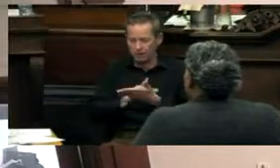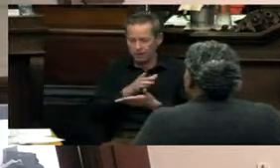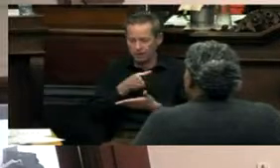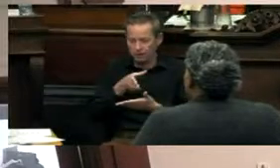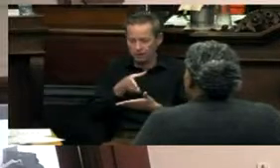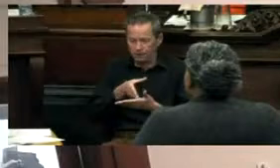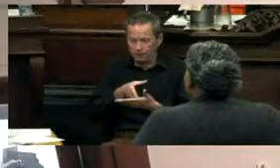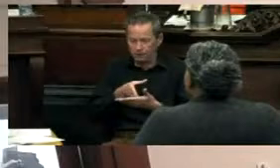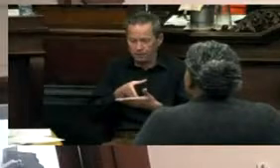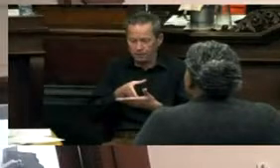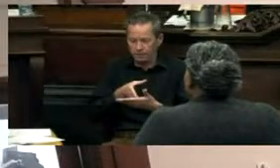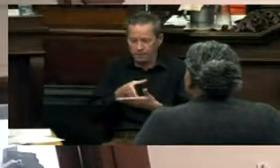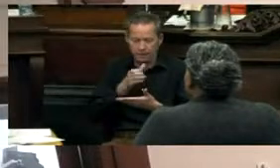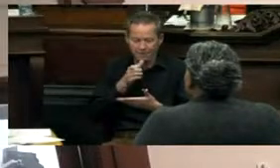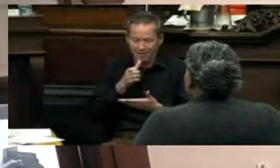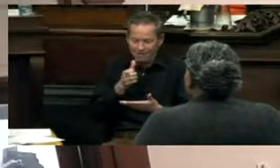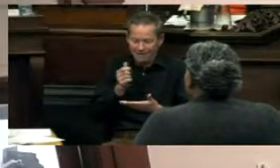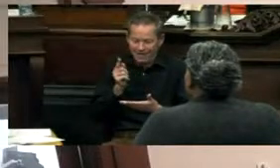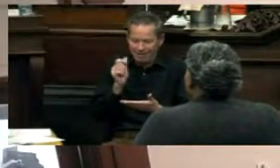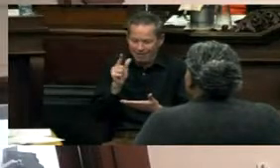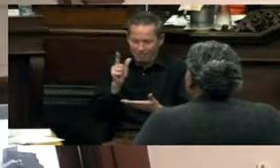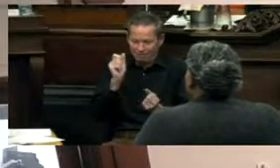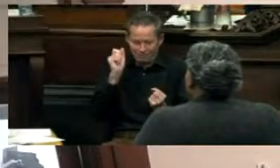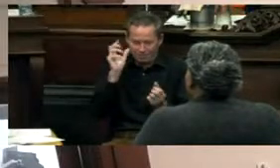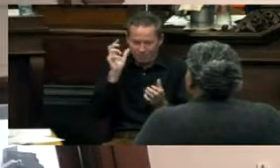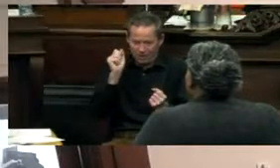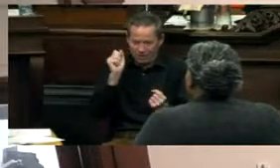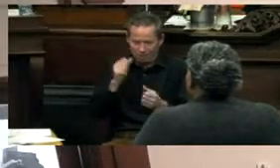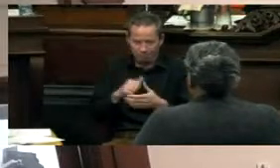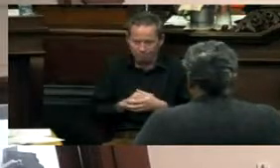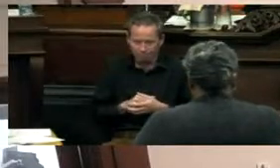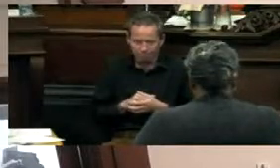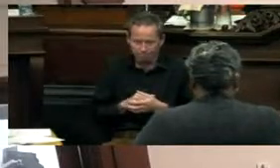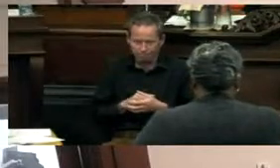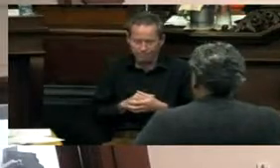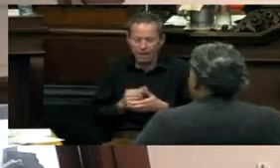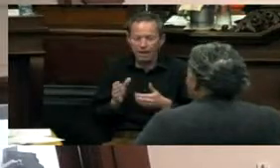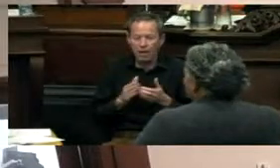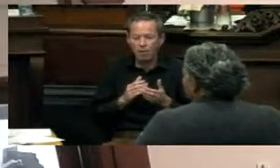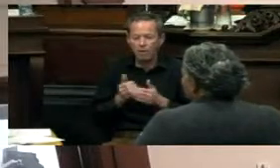achieve, and the Locust Club.